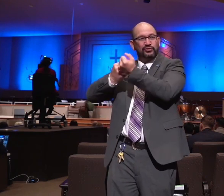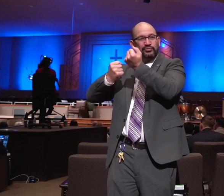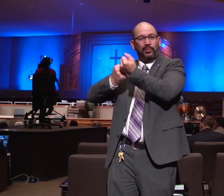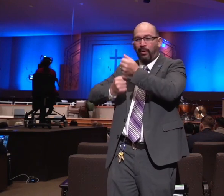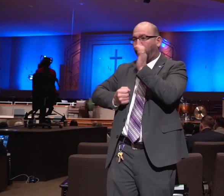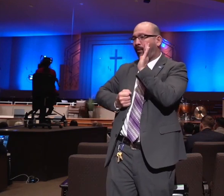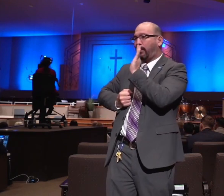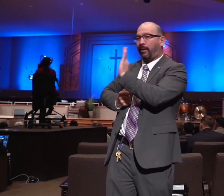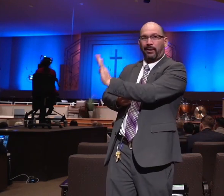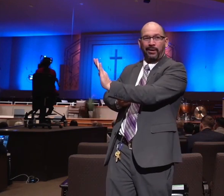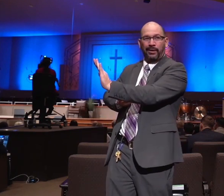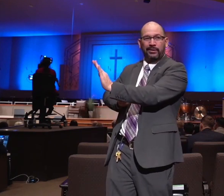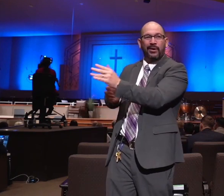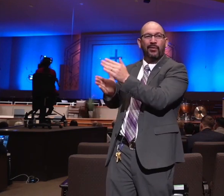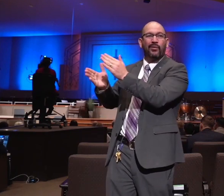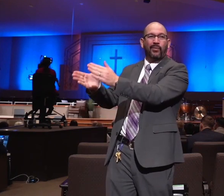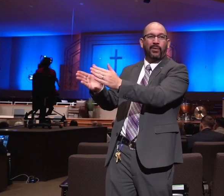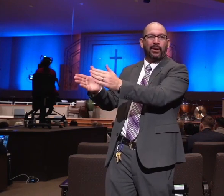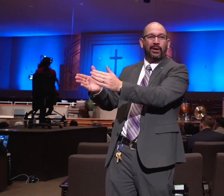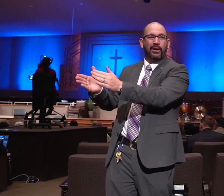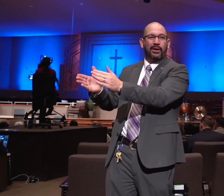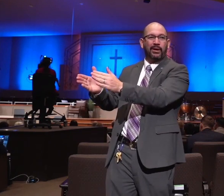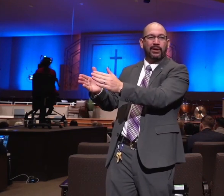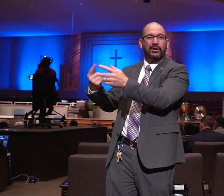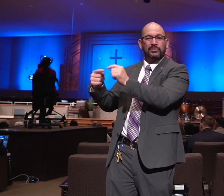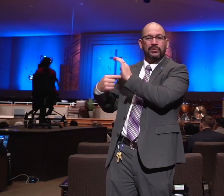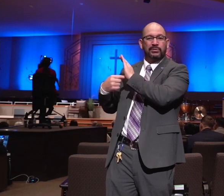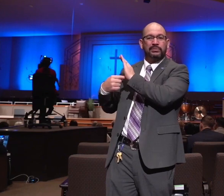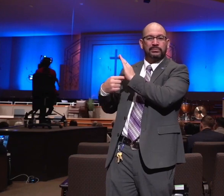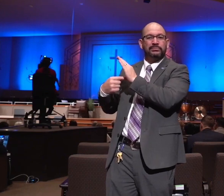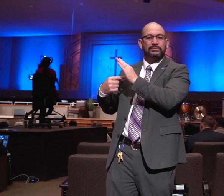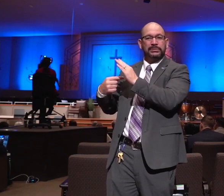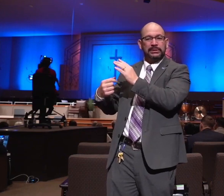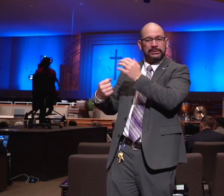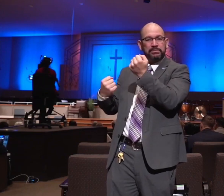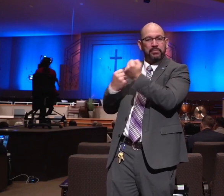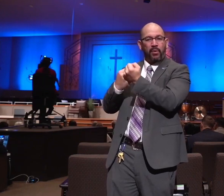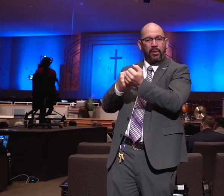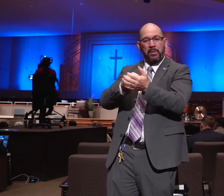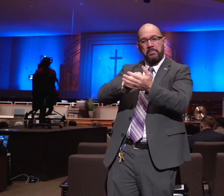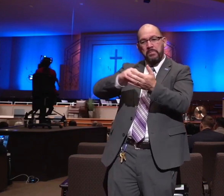the Lord Jesus is in favor of murdering babies